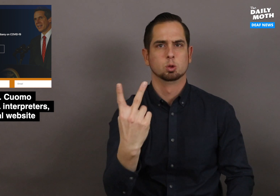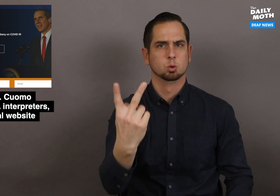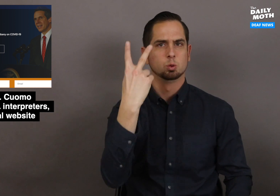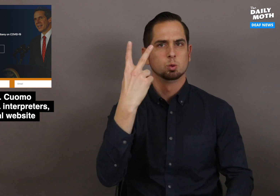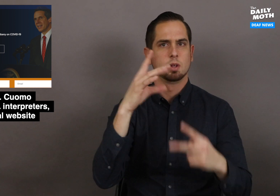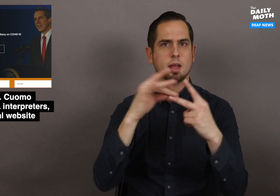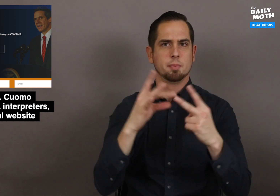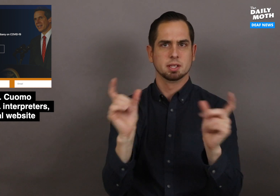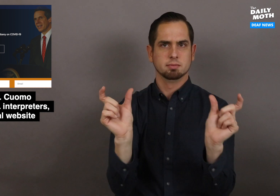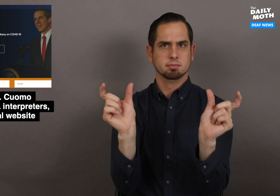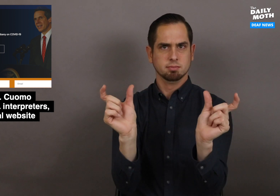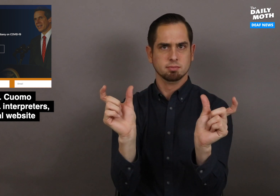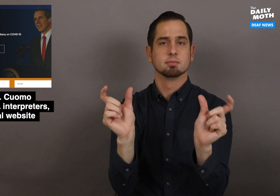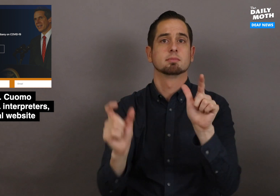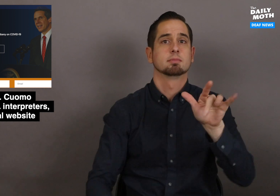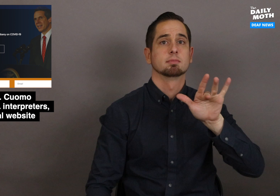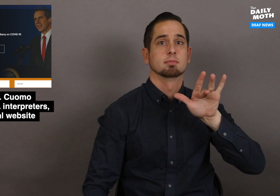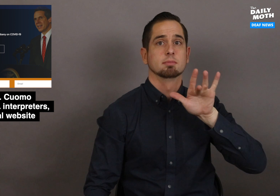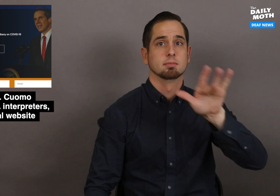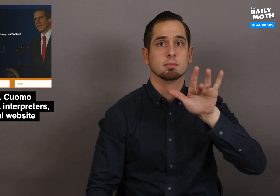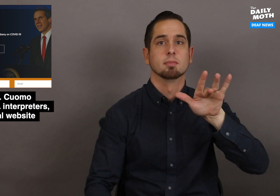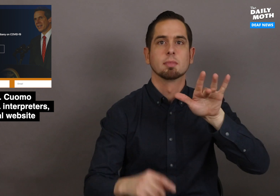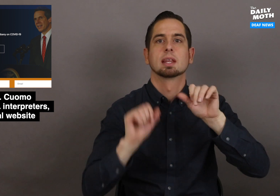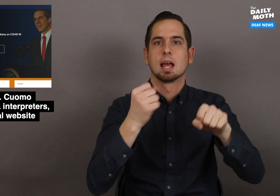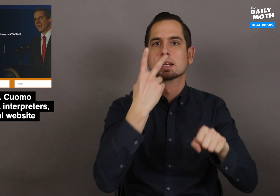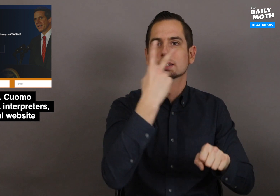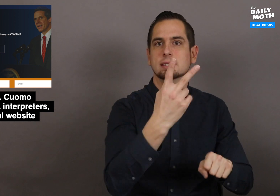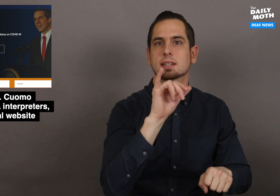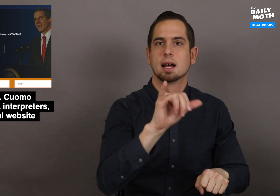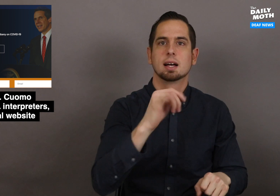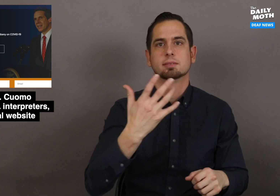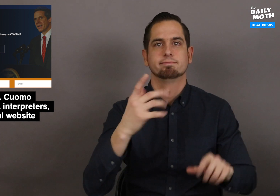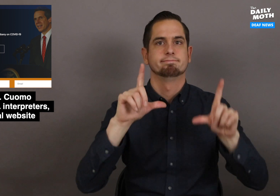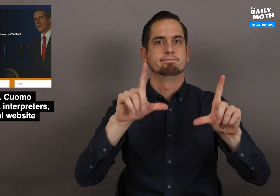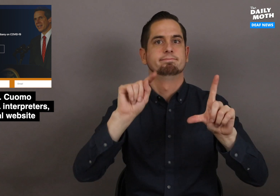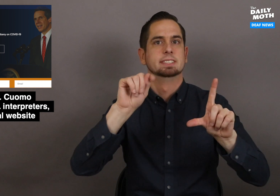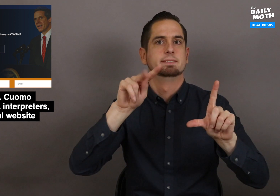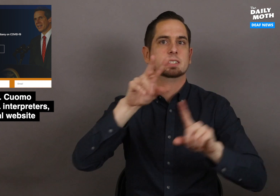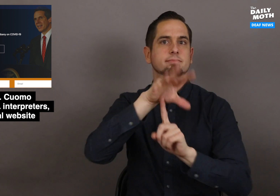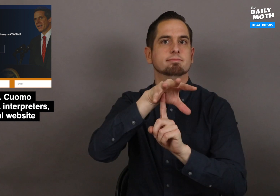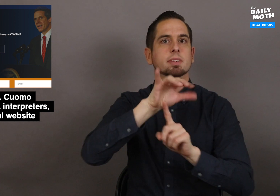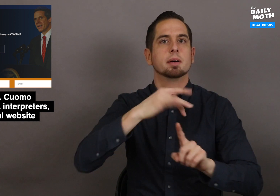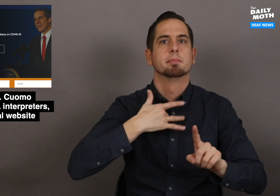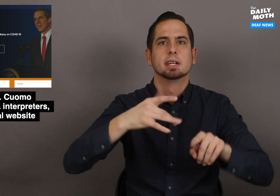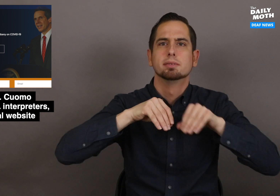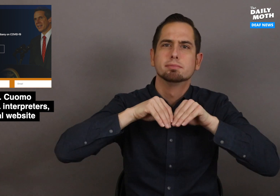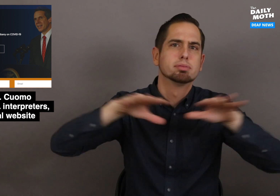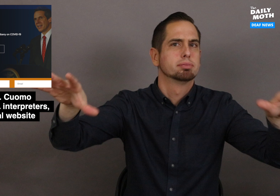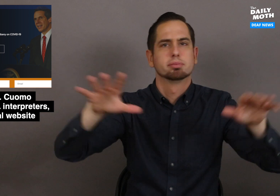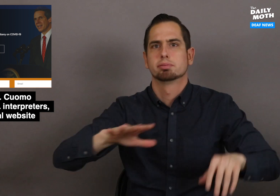he has two options - to view the feed that is broadcast